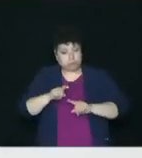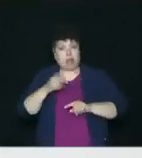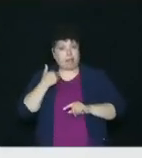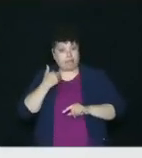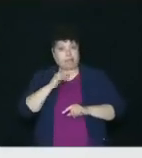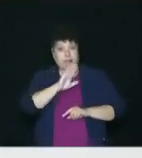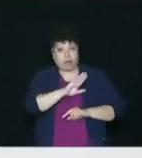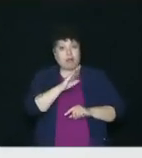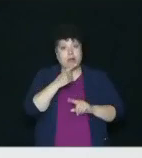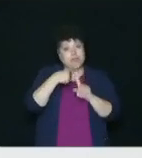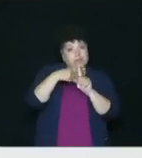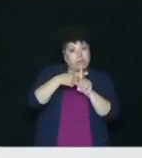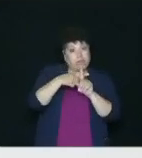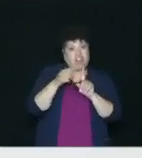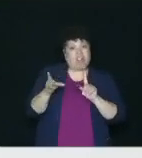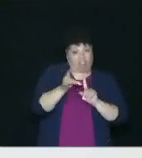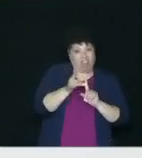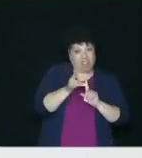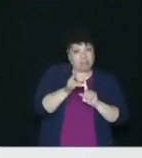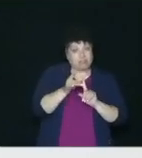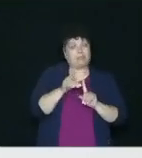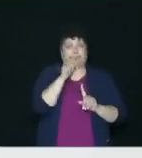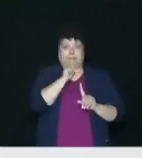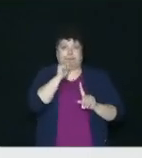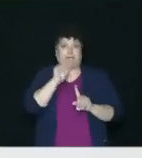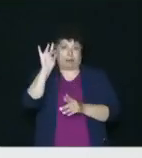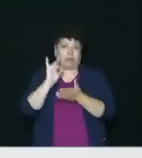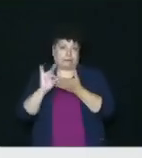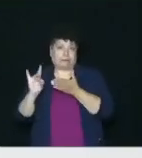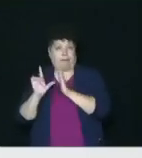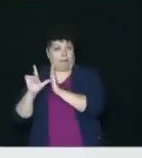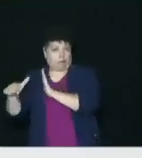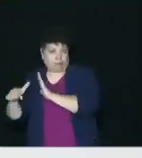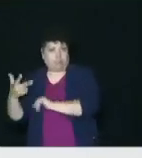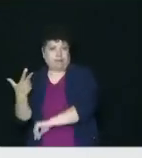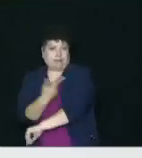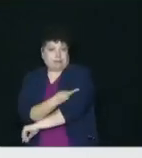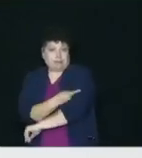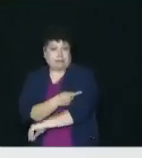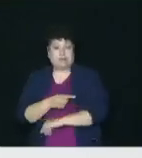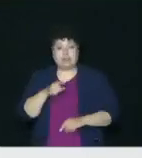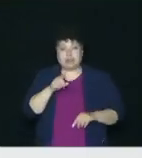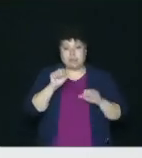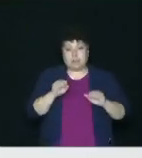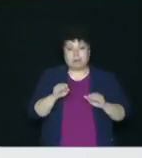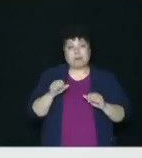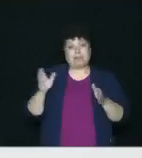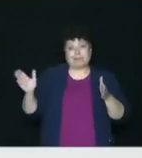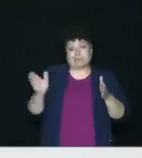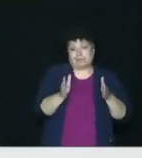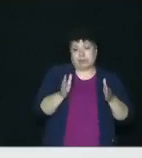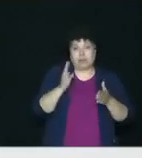EIGHT WEEKS AFTER THE START OF COVID-19 SYMPTOMS, OR FOR A POSITIVE COVID-19 TEST BEFORE